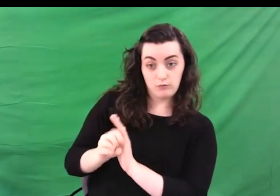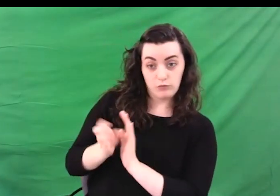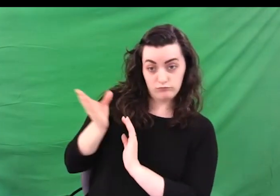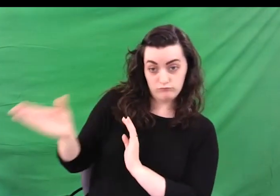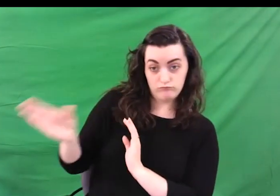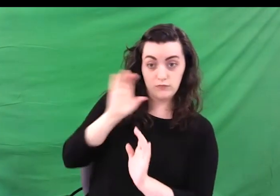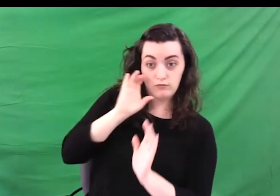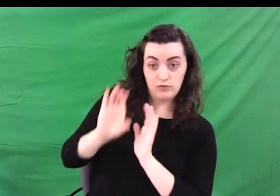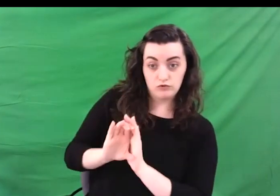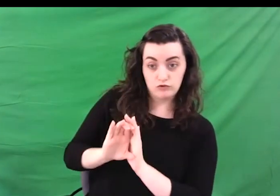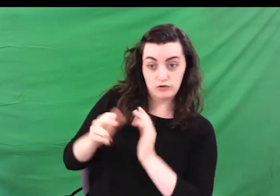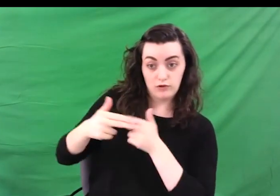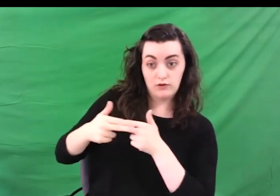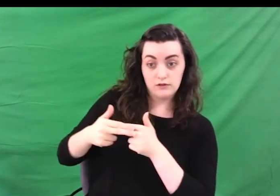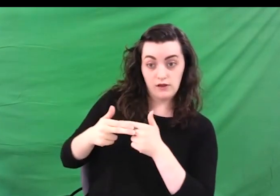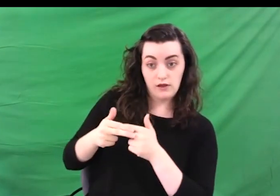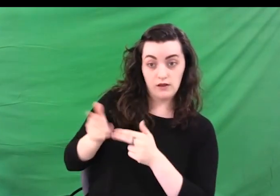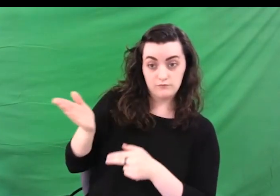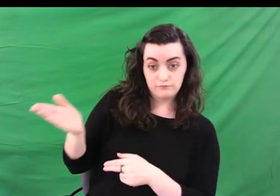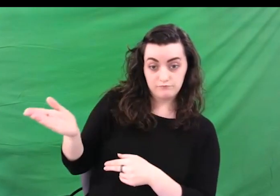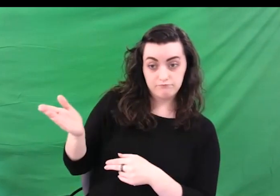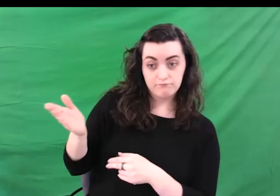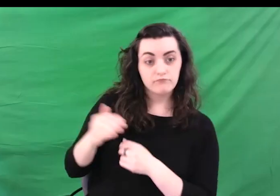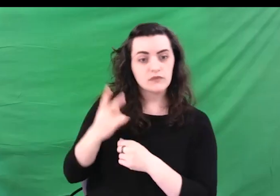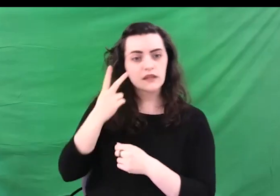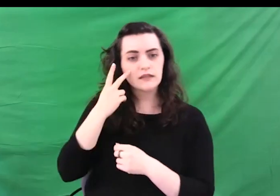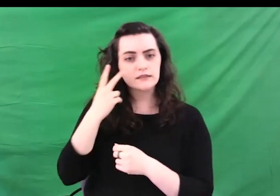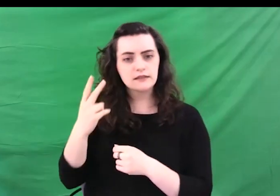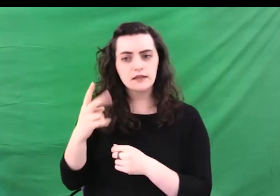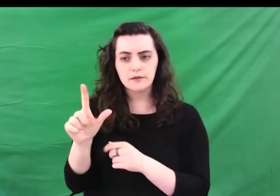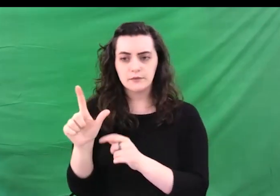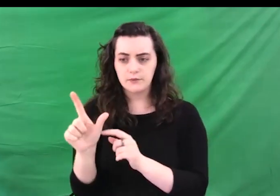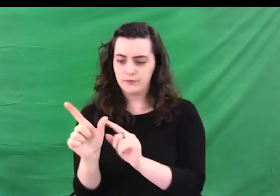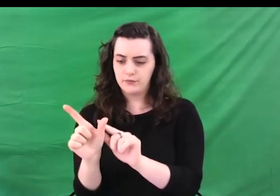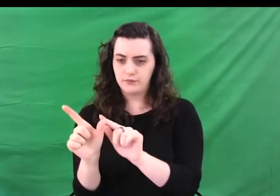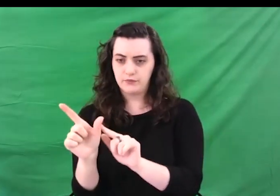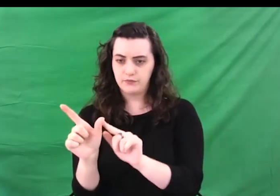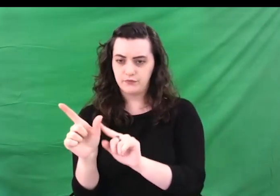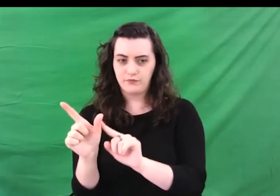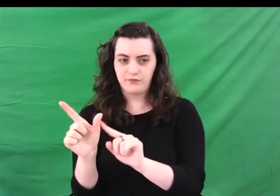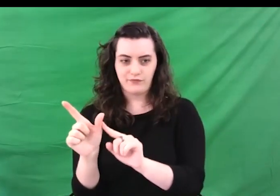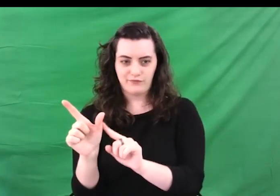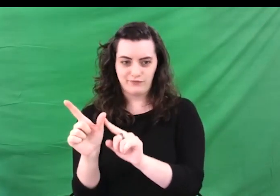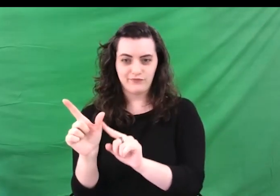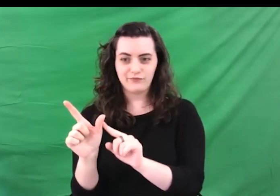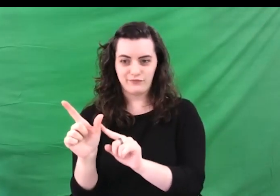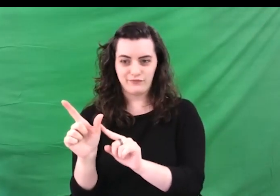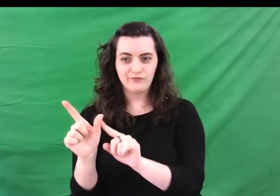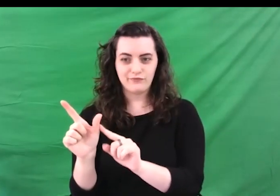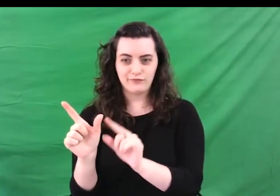you will see one line that represents your thumb, so it's a little shorter.